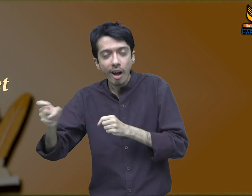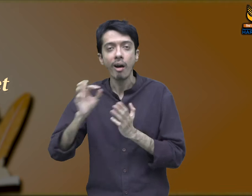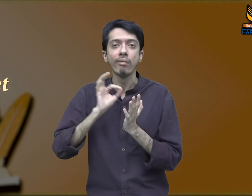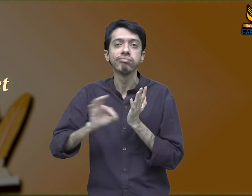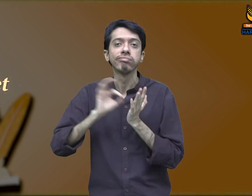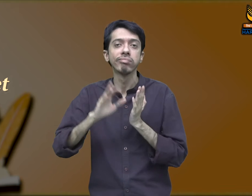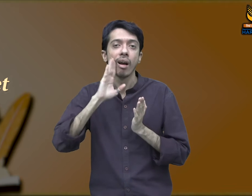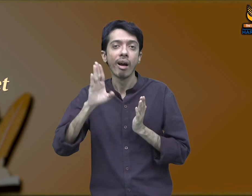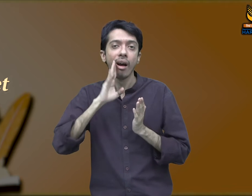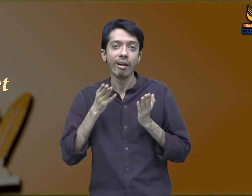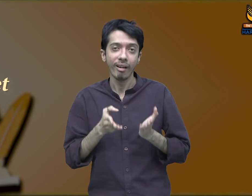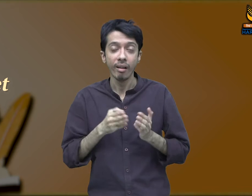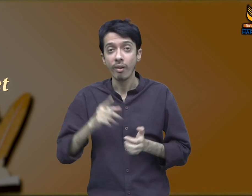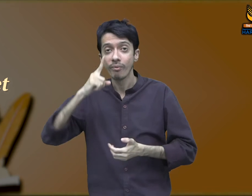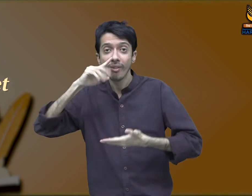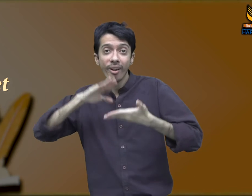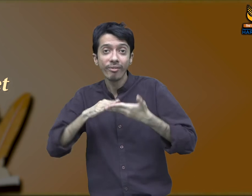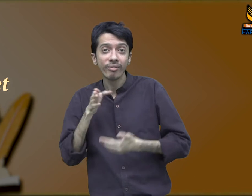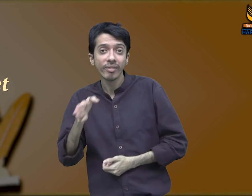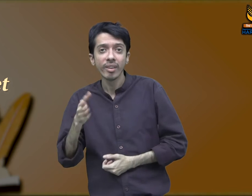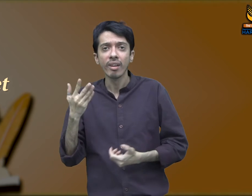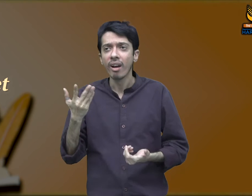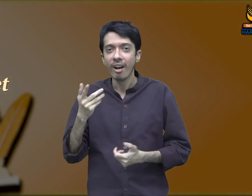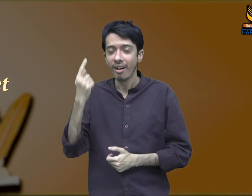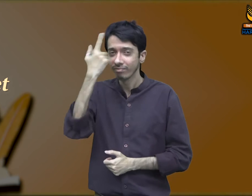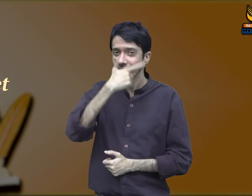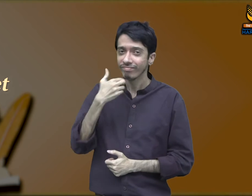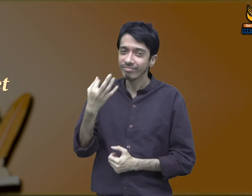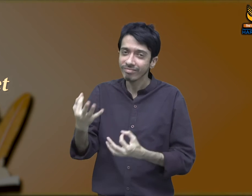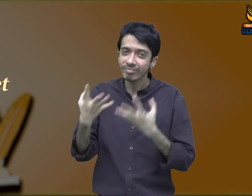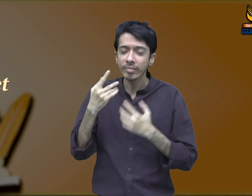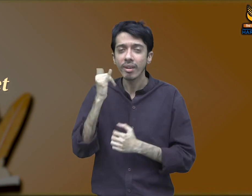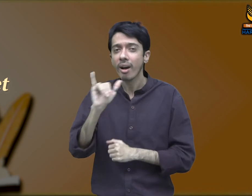to whom he was very close. He has also explained the beauty of his wife.